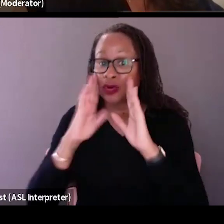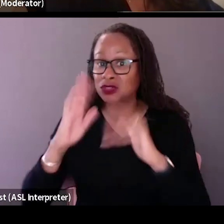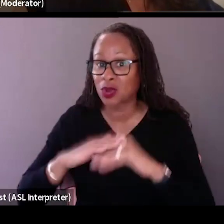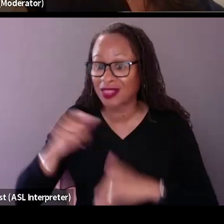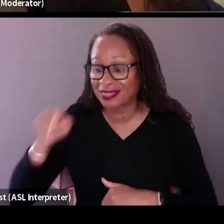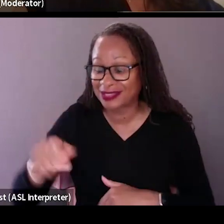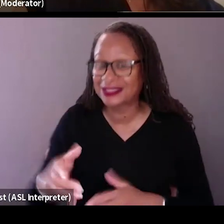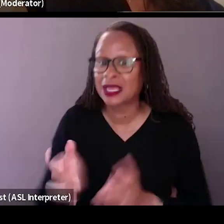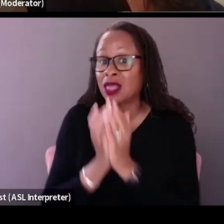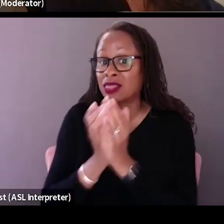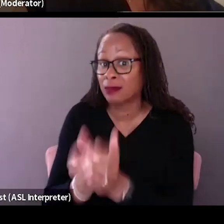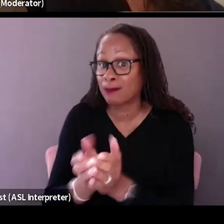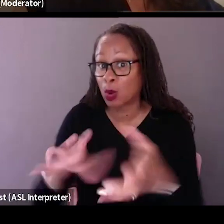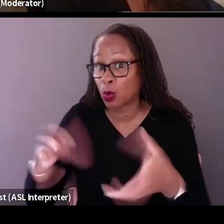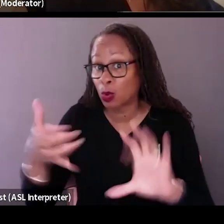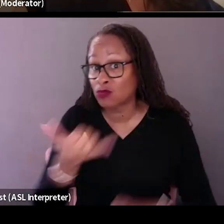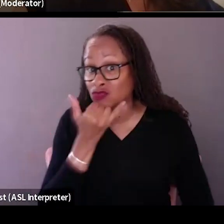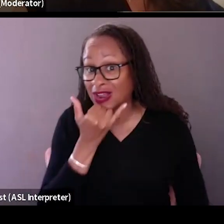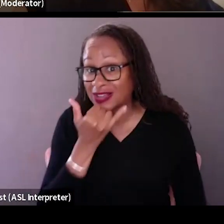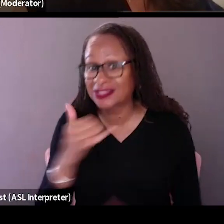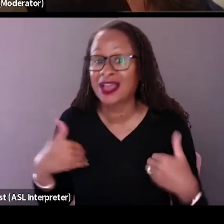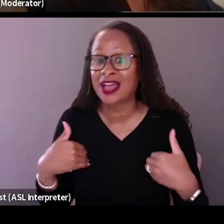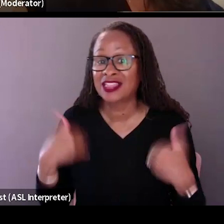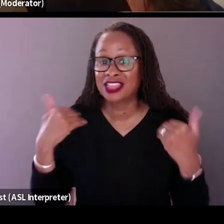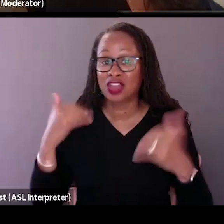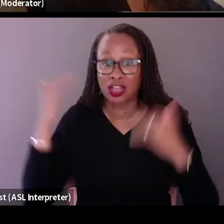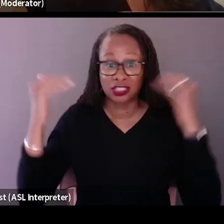and the young adults whose lives were affected.